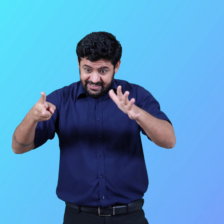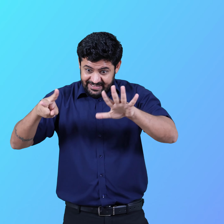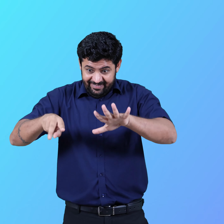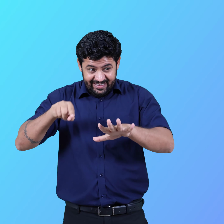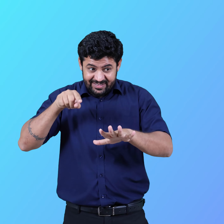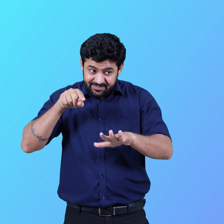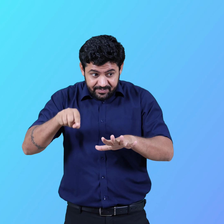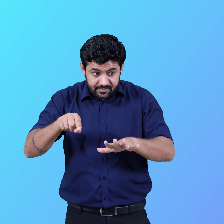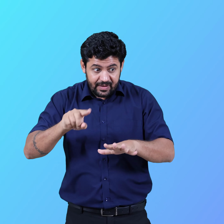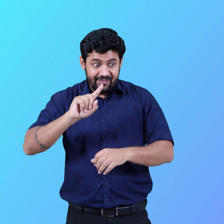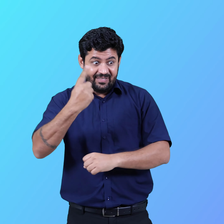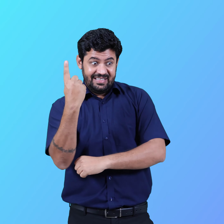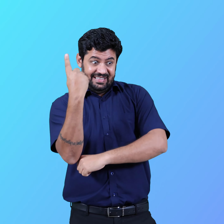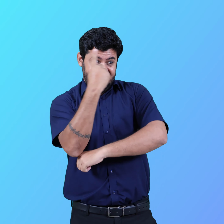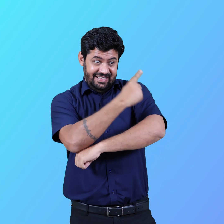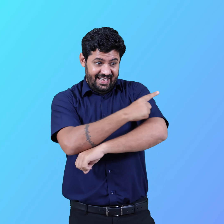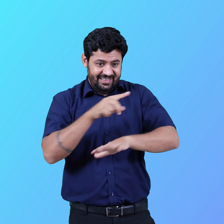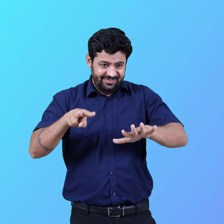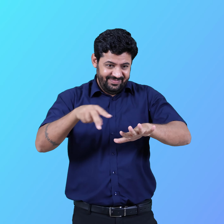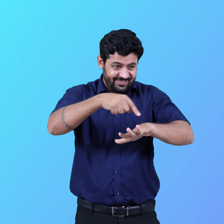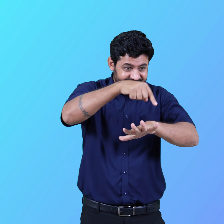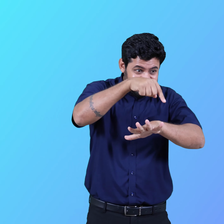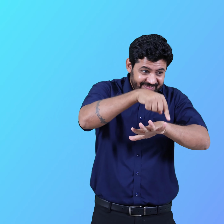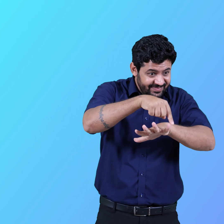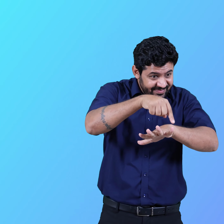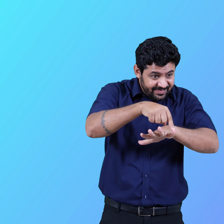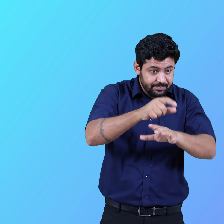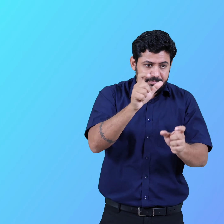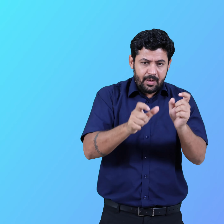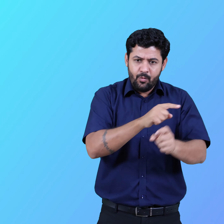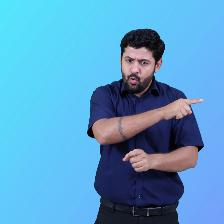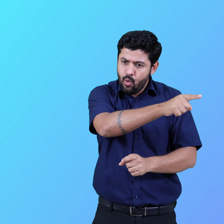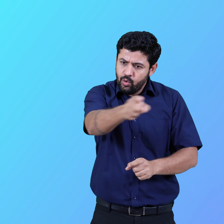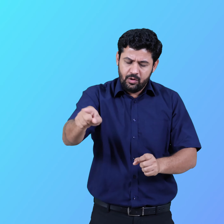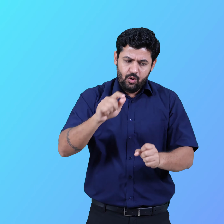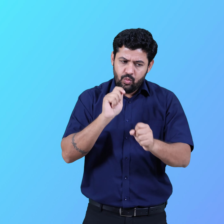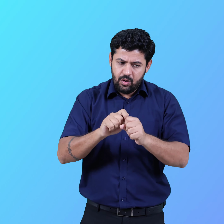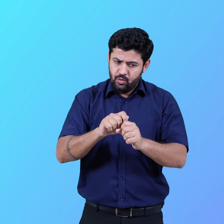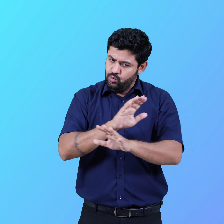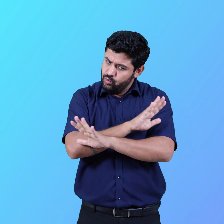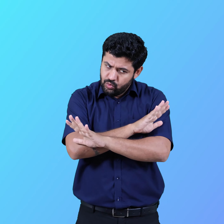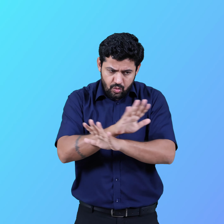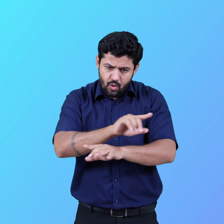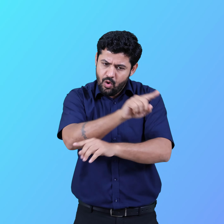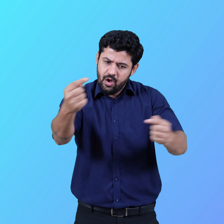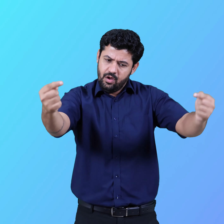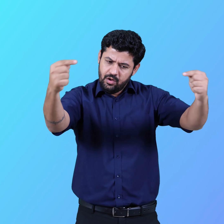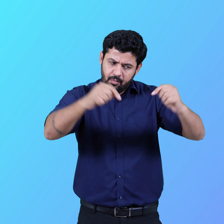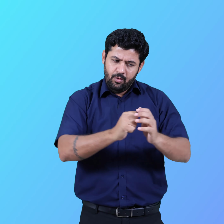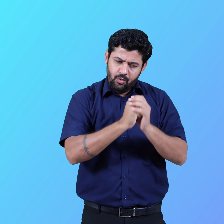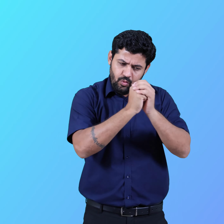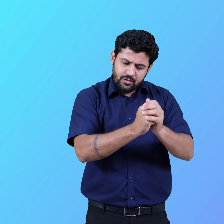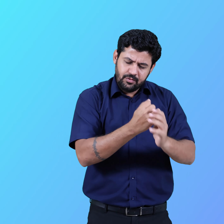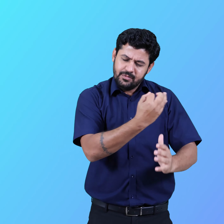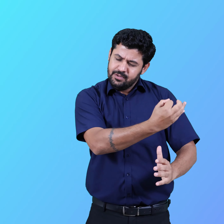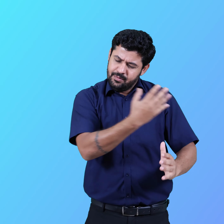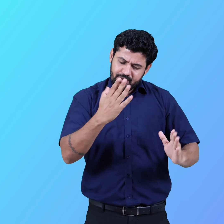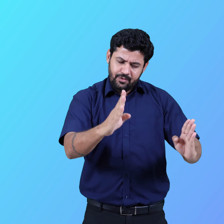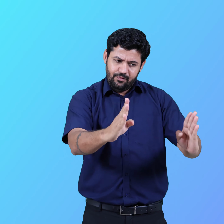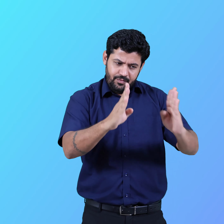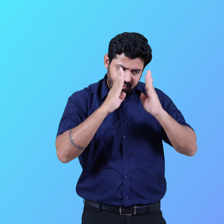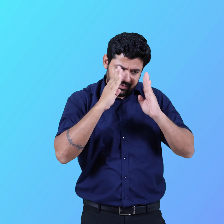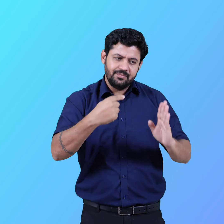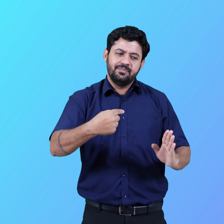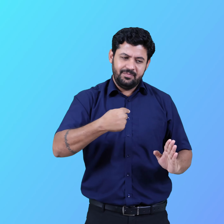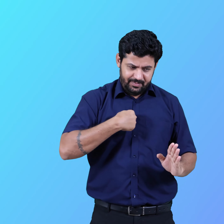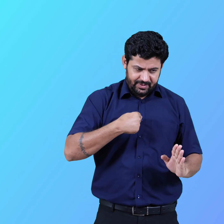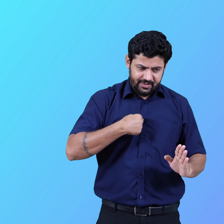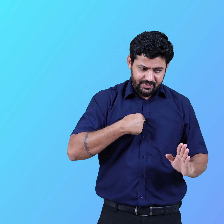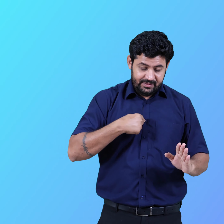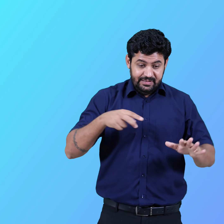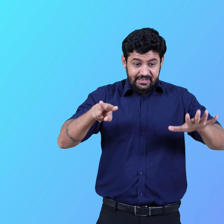On the first day of this festival, you will have a holy meeting. You must not do any work on that day.